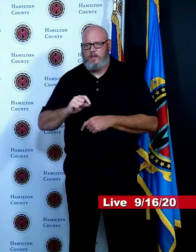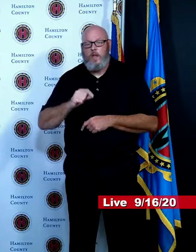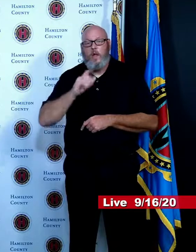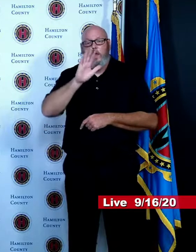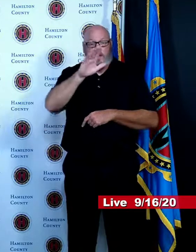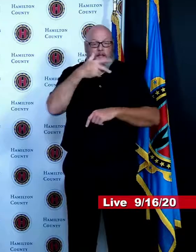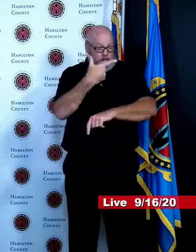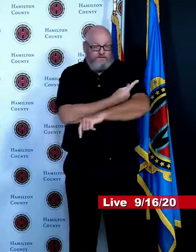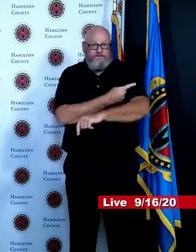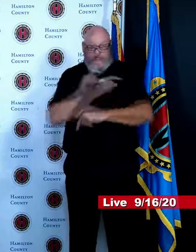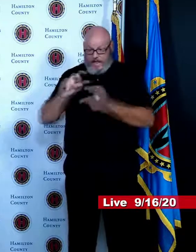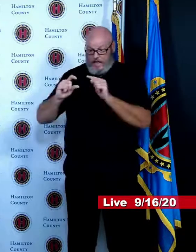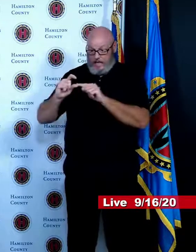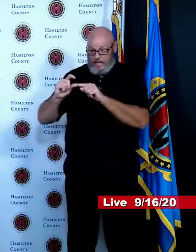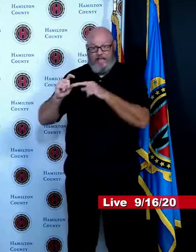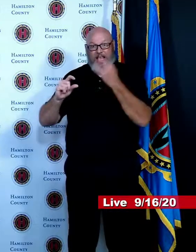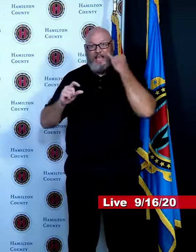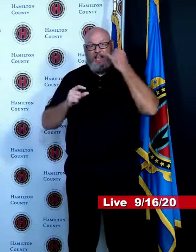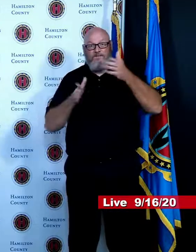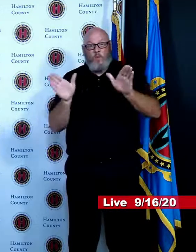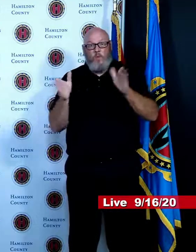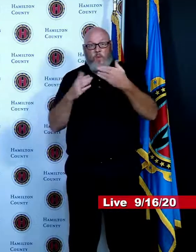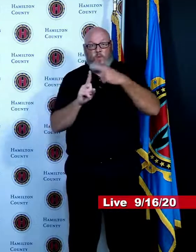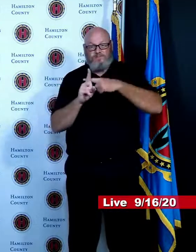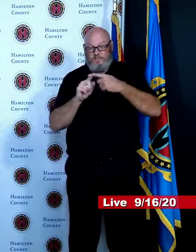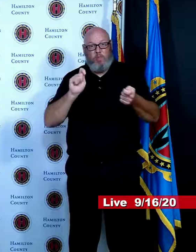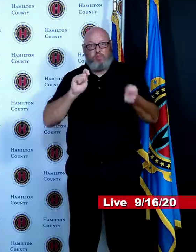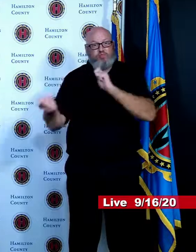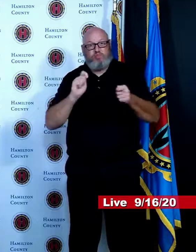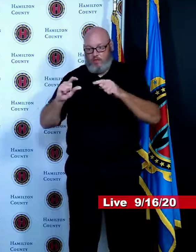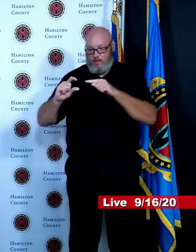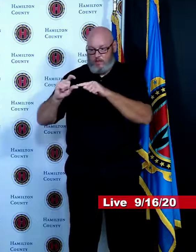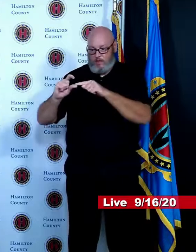there in the past when we when the county looked at having to distribute